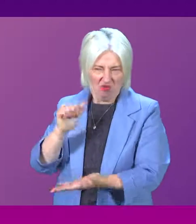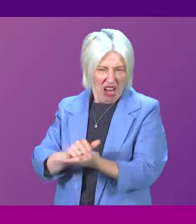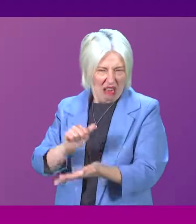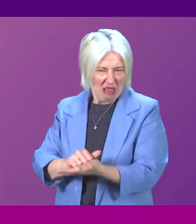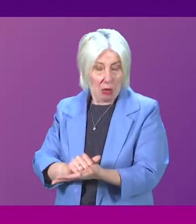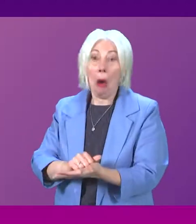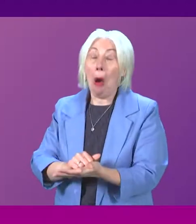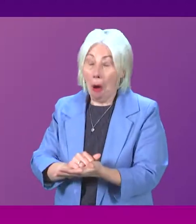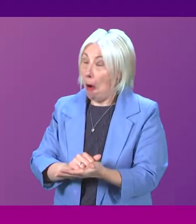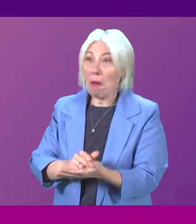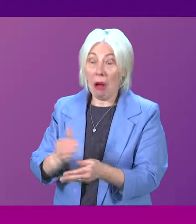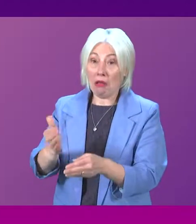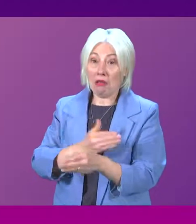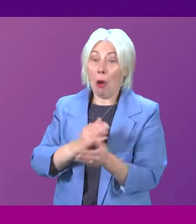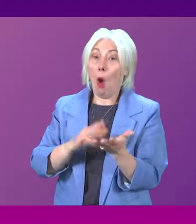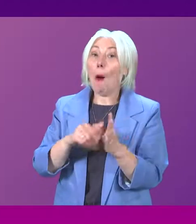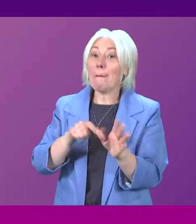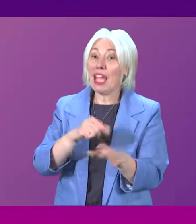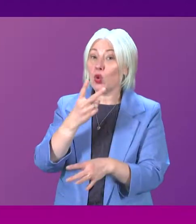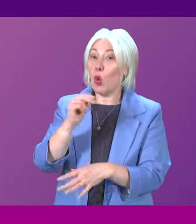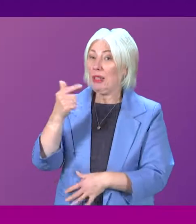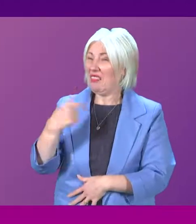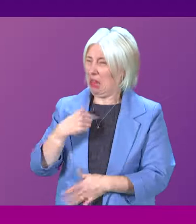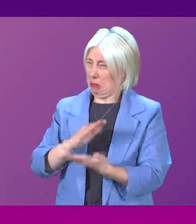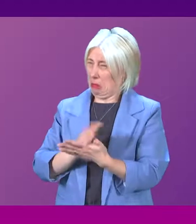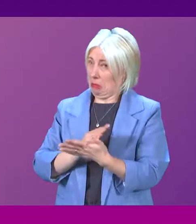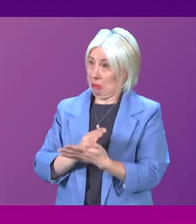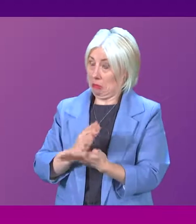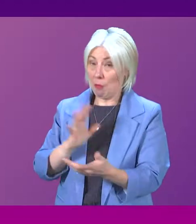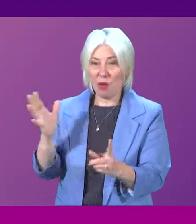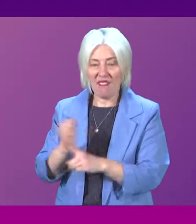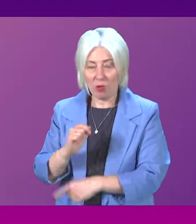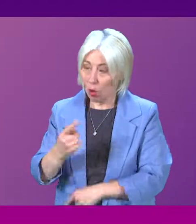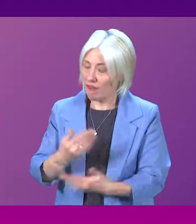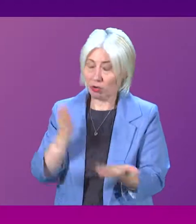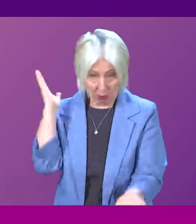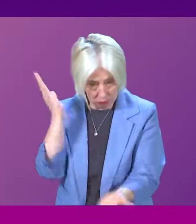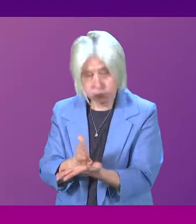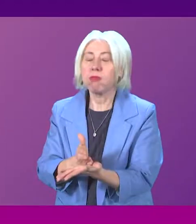May 2007—and, on day 1, I found out that it was correct, because those civil servants